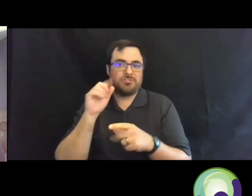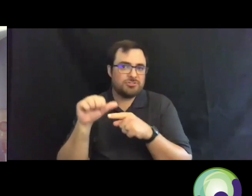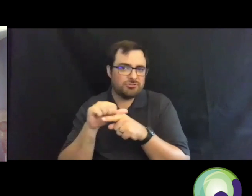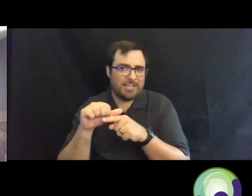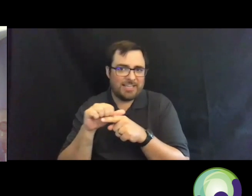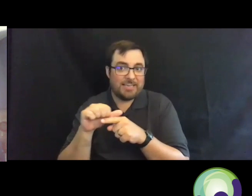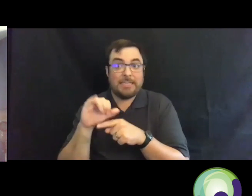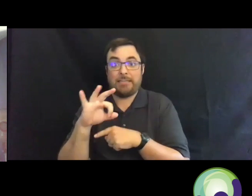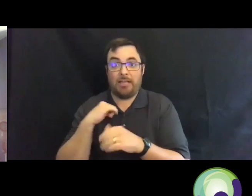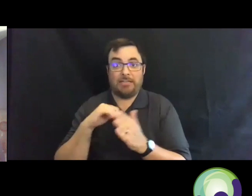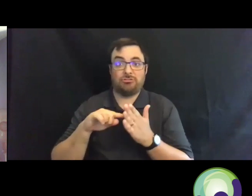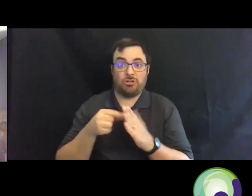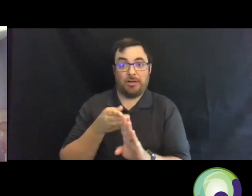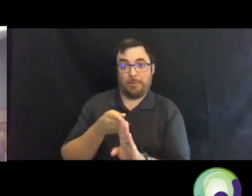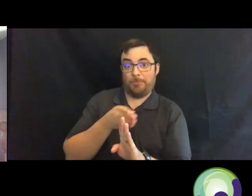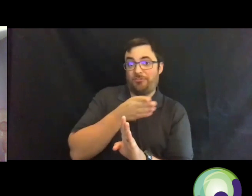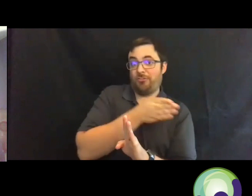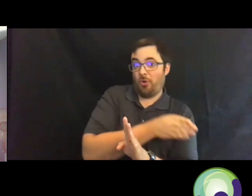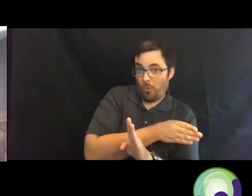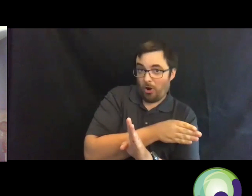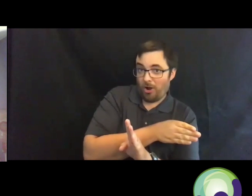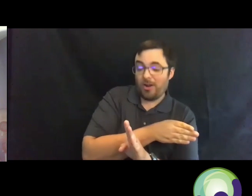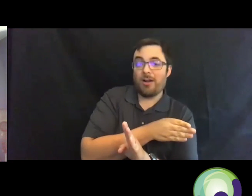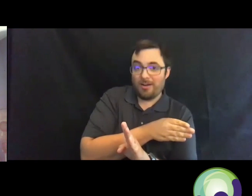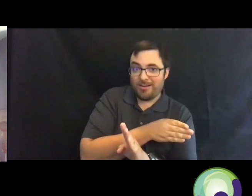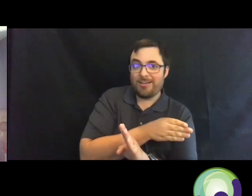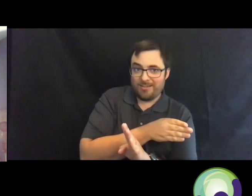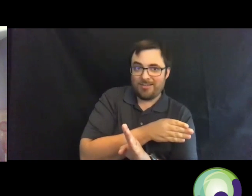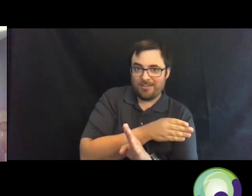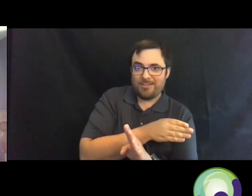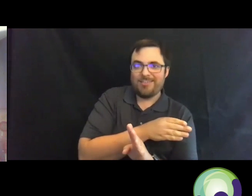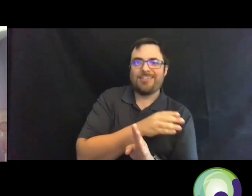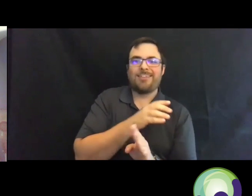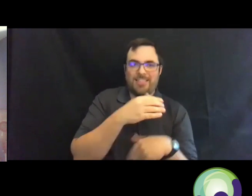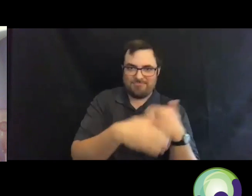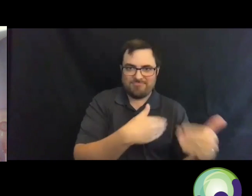started it before the shutdown. You know because the parents had seen us